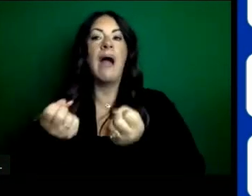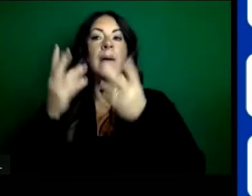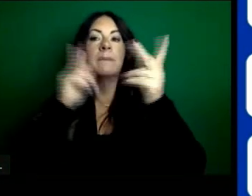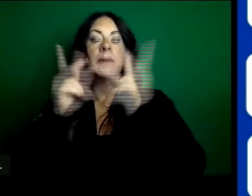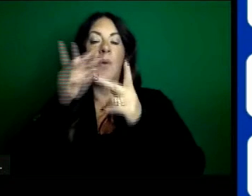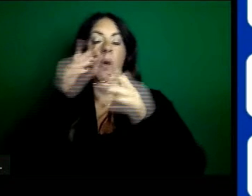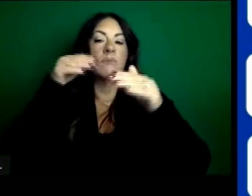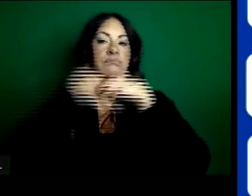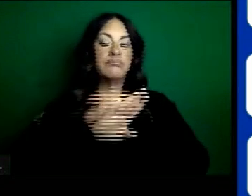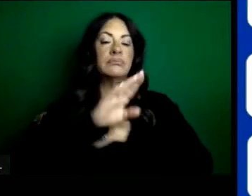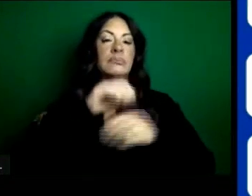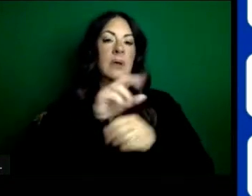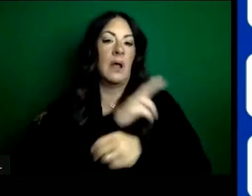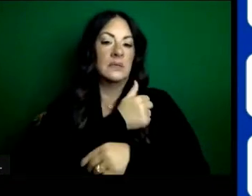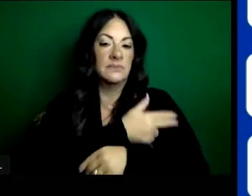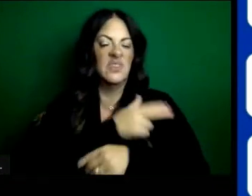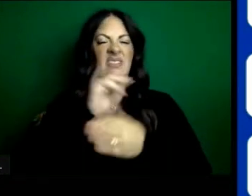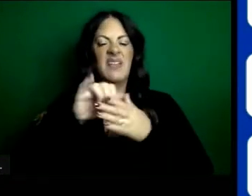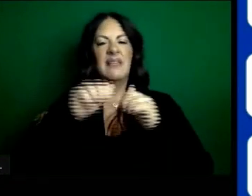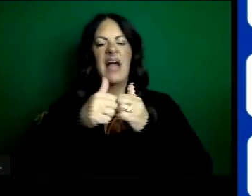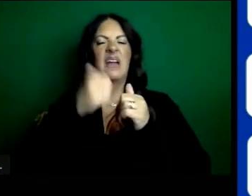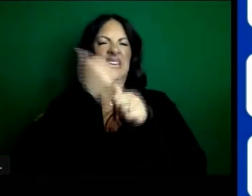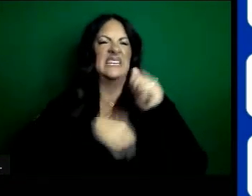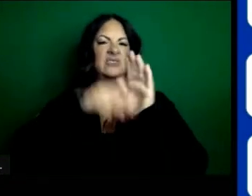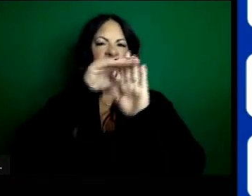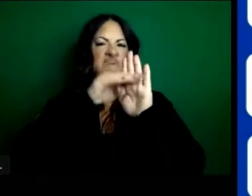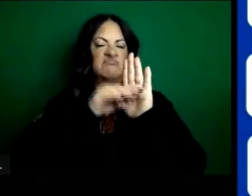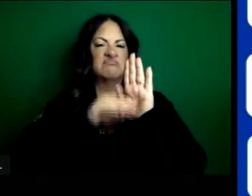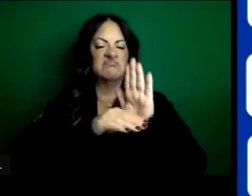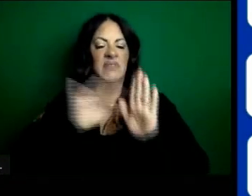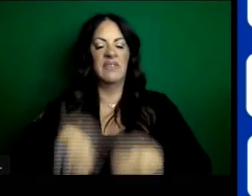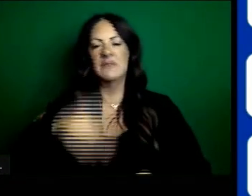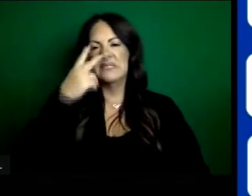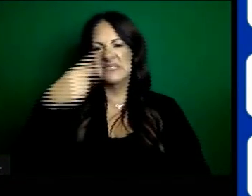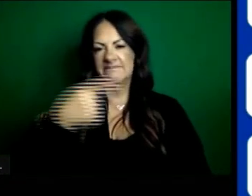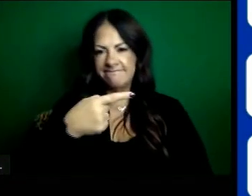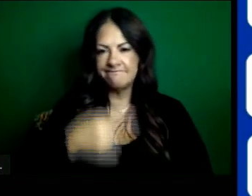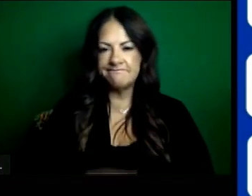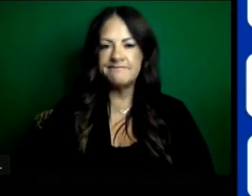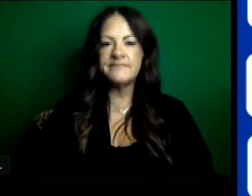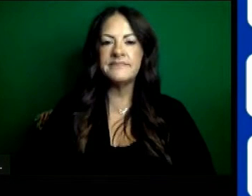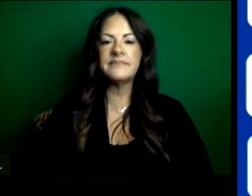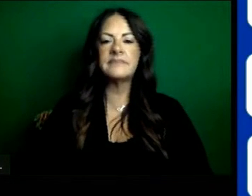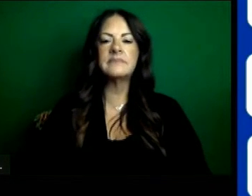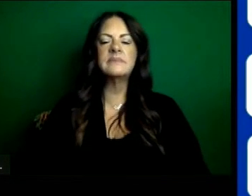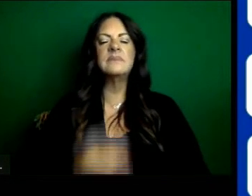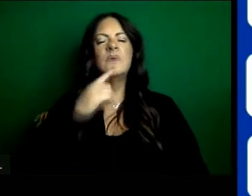UP WITH A NUMBER PROJECTED ICU BEDS AVAILABLE IN A CERTAIN REGION. FOR THOSE WHO HAVE BEEN